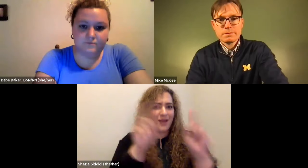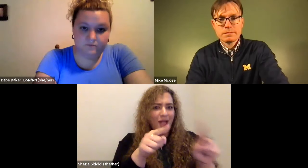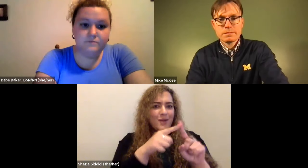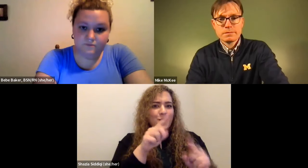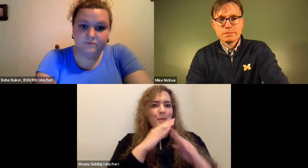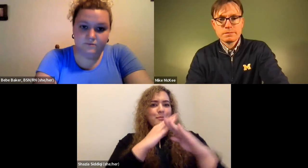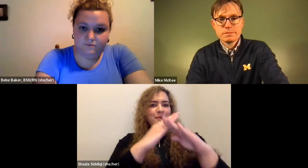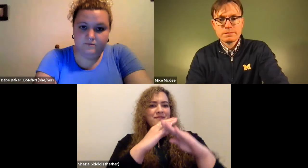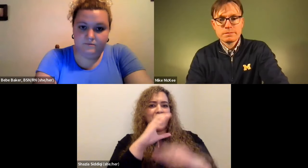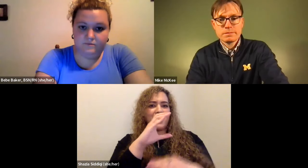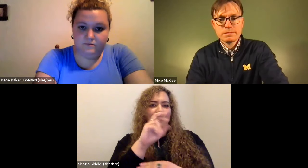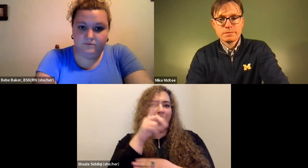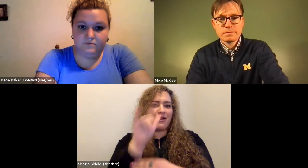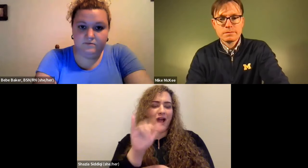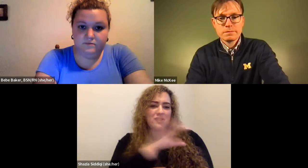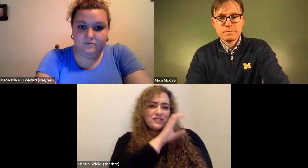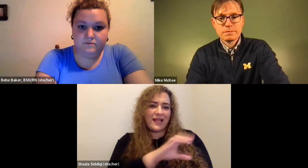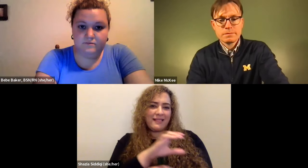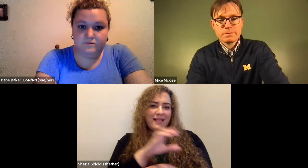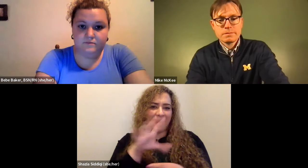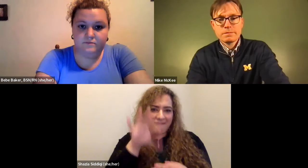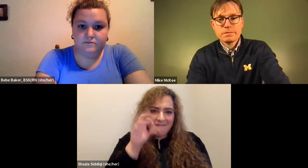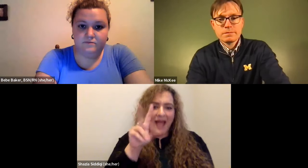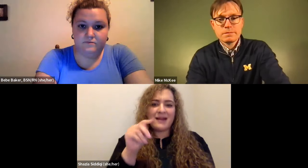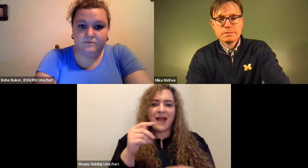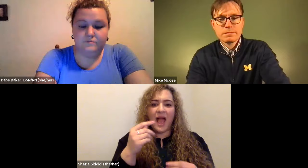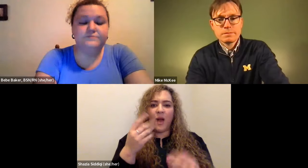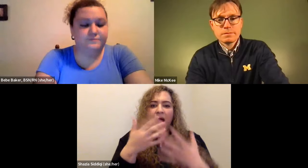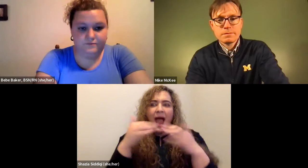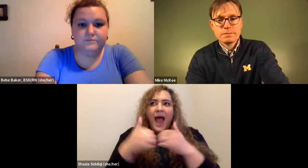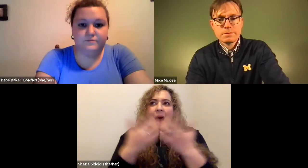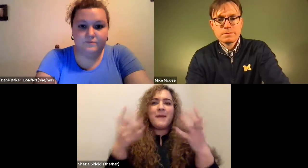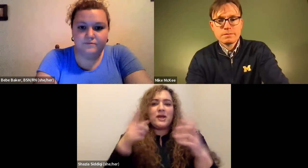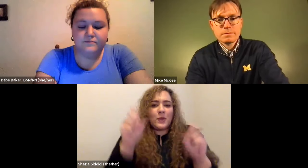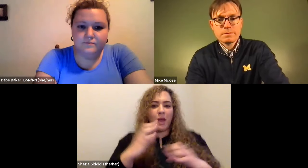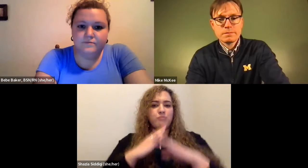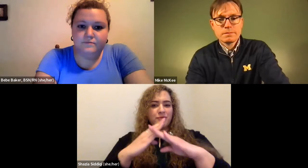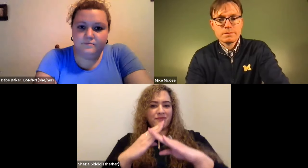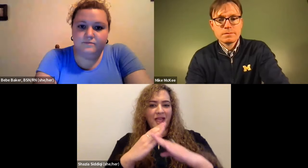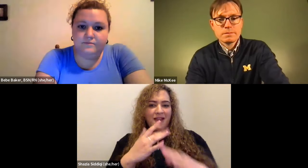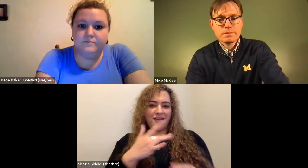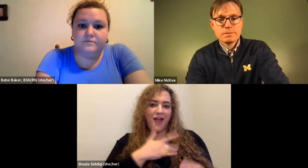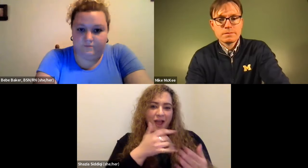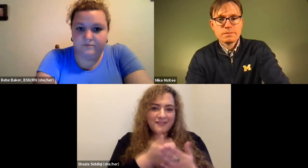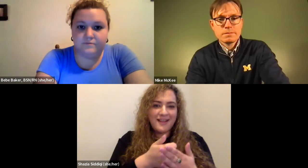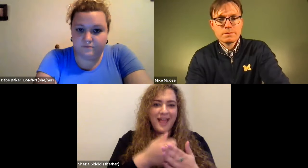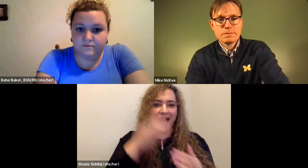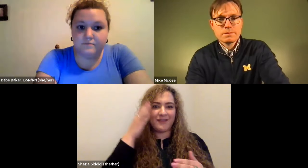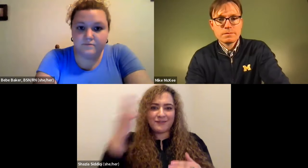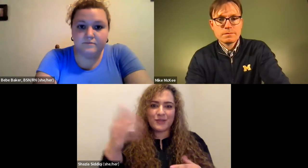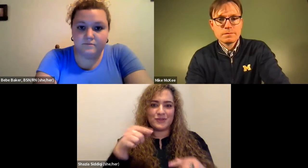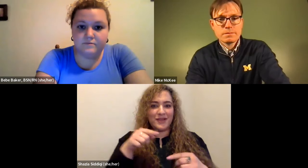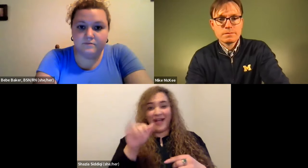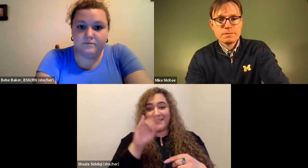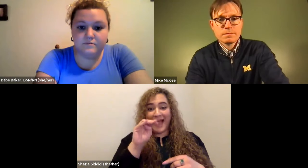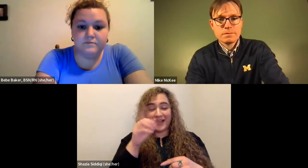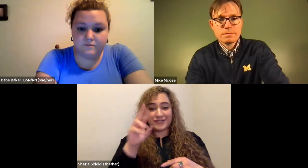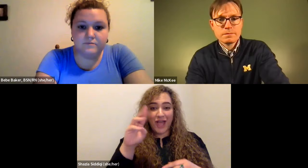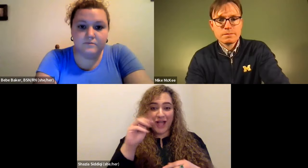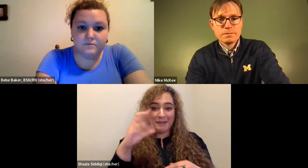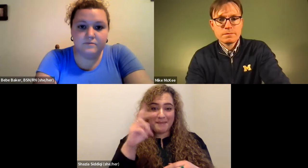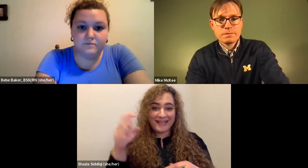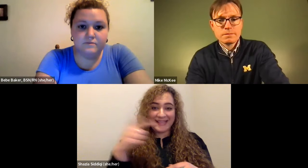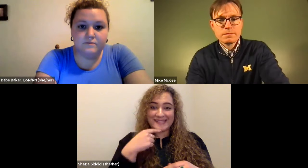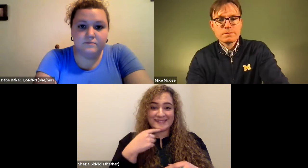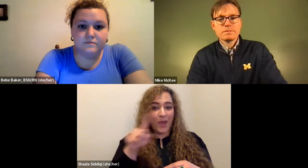James Cech: Impact particular go to the preventive cardiology clinic and find out how much you can do to prevent a heart attack for yourself in the future.